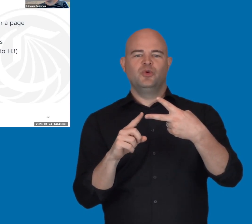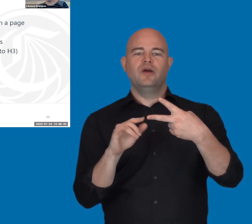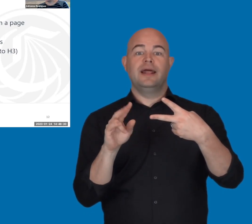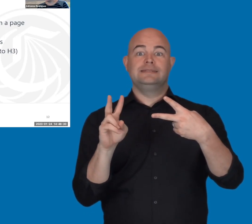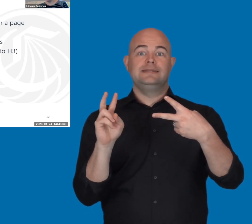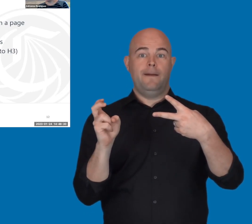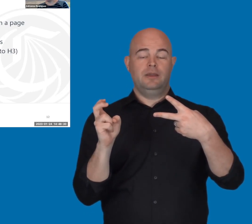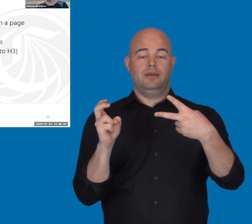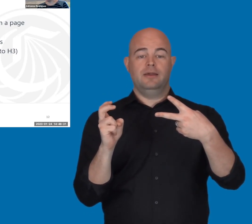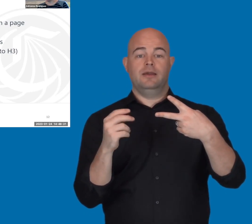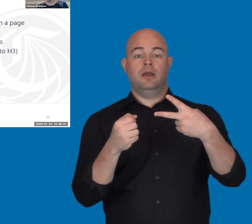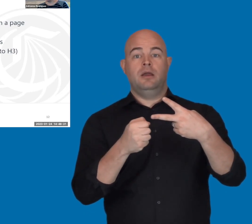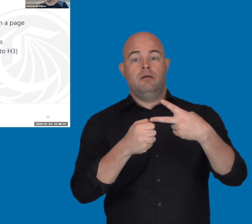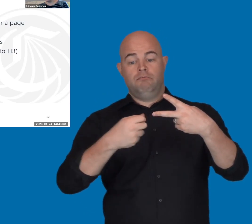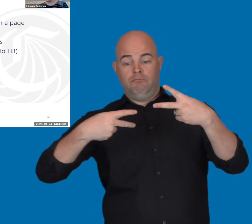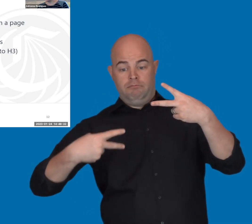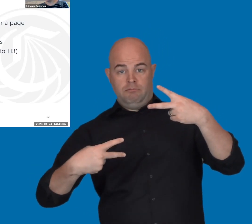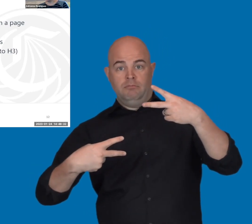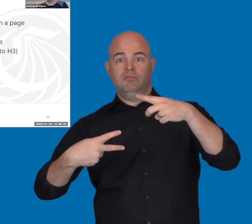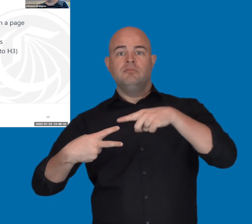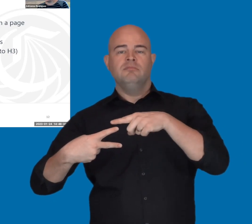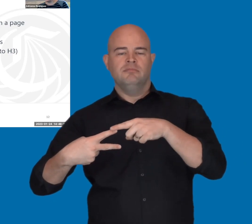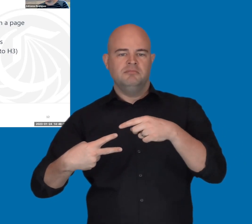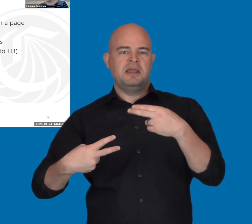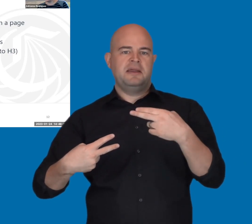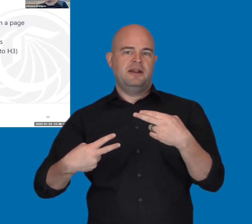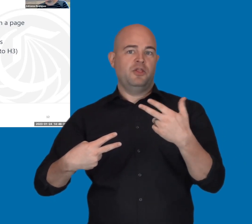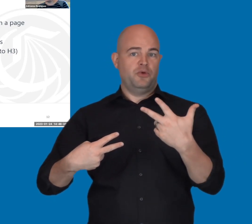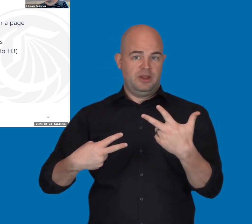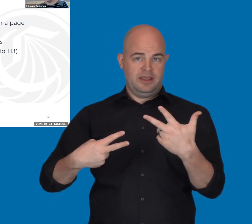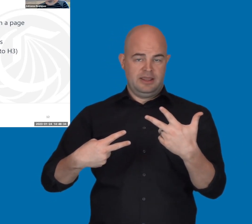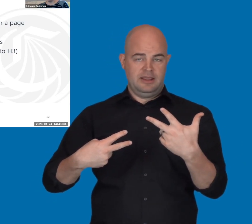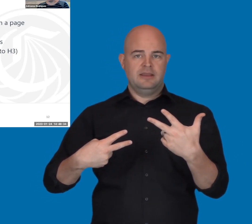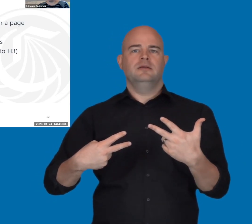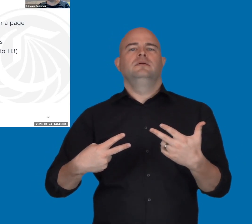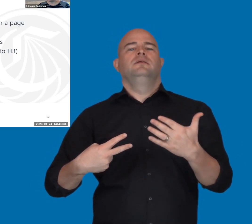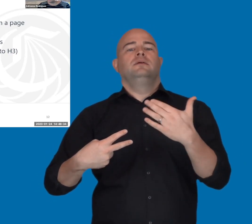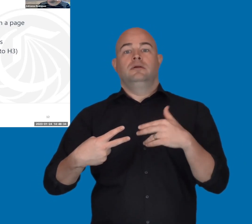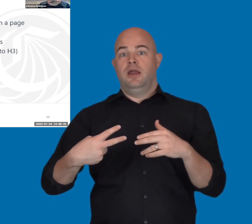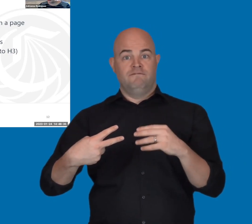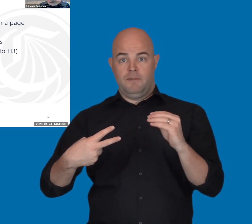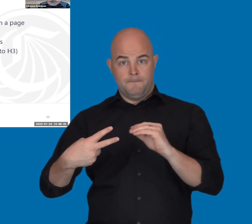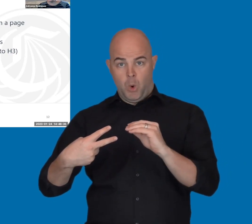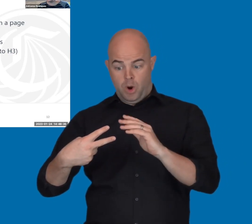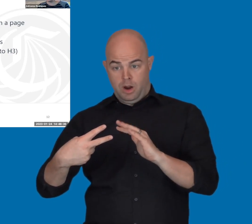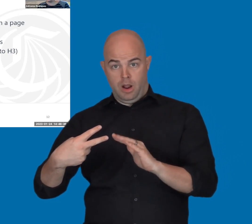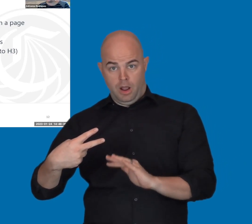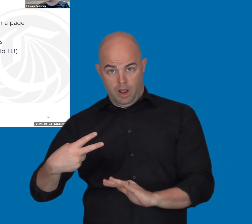And then for your subtopics Header 3. And if you've got even more subtopics,